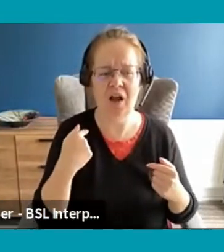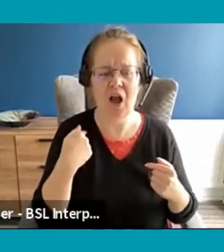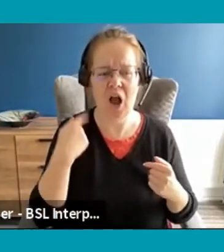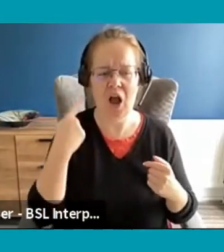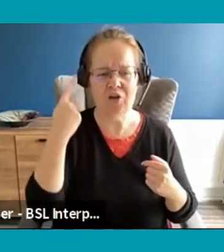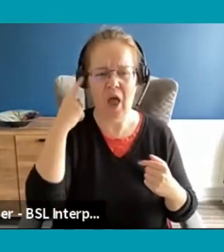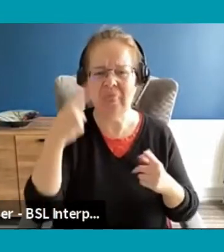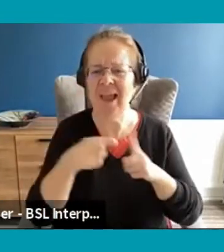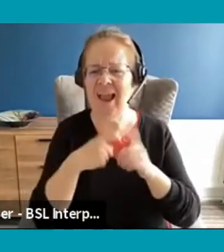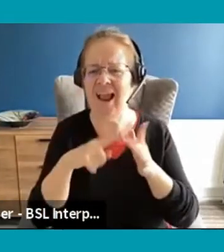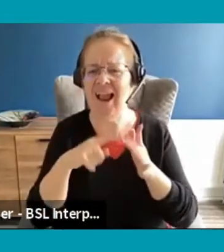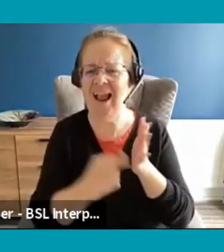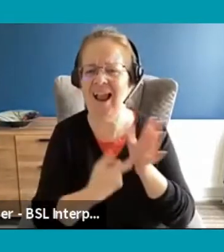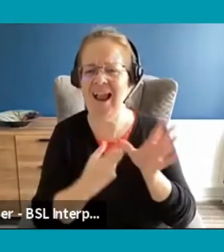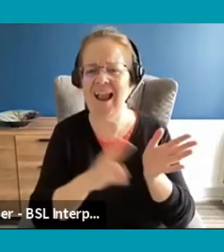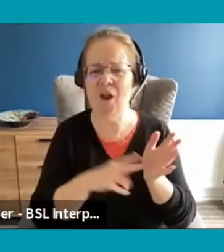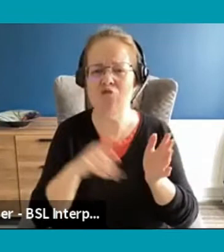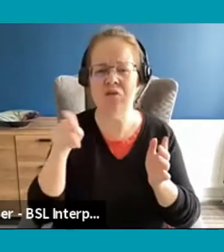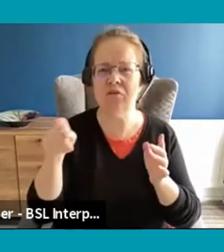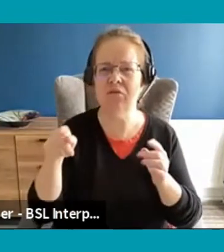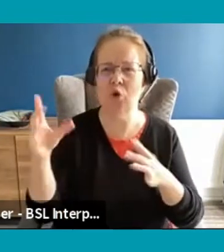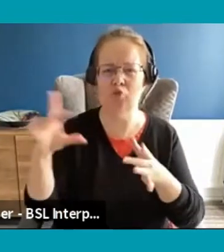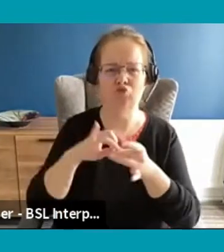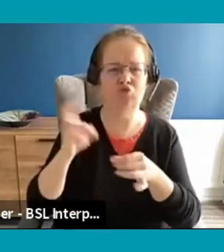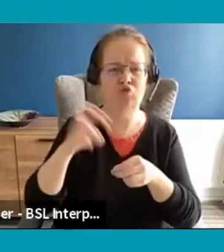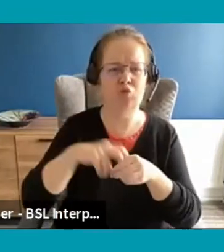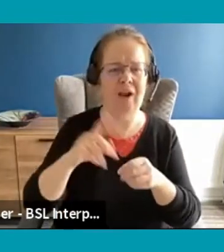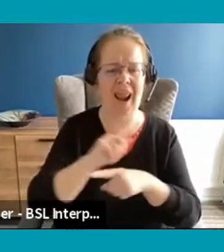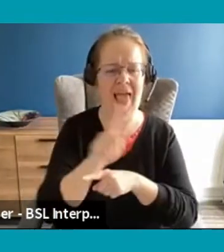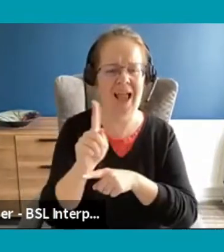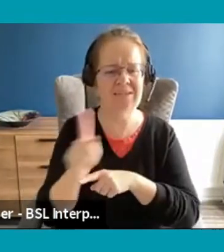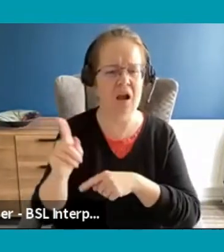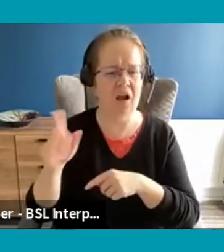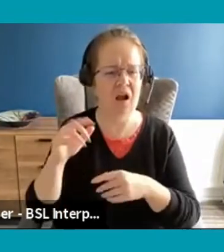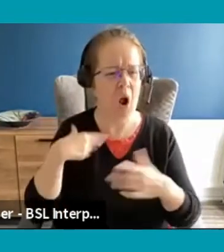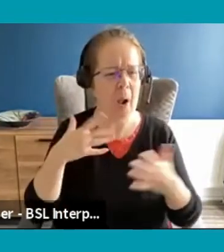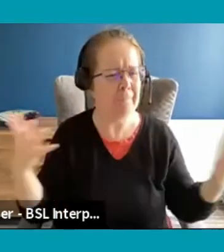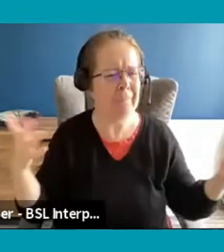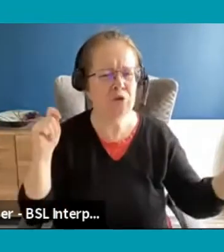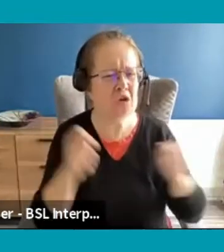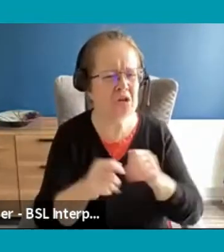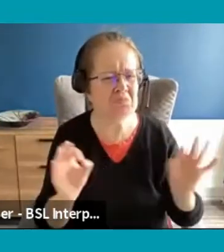us later, we didn't have to make any. reasonable adjustments for Kieran I don't think I think the.